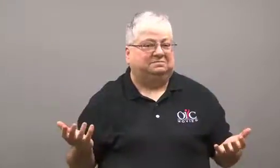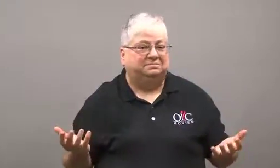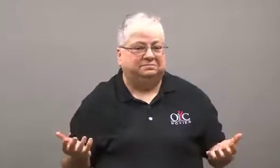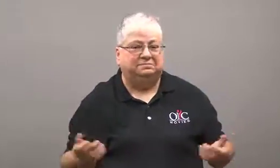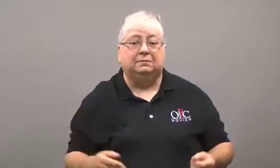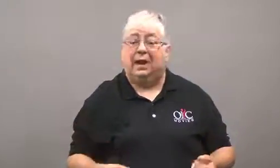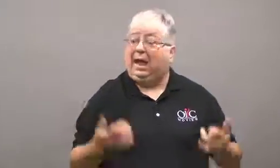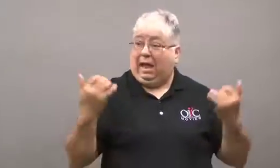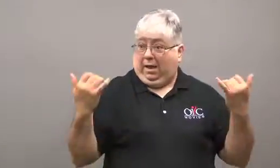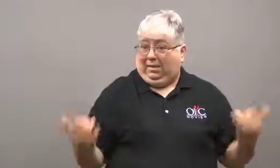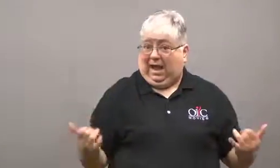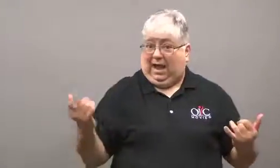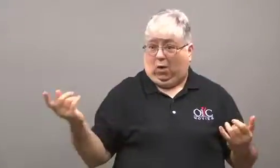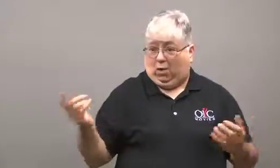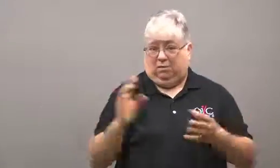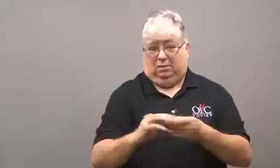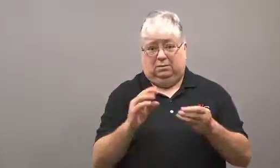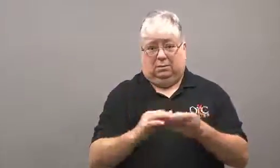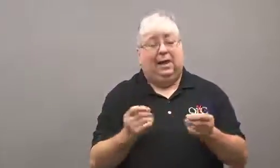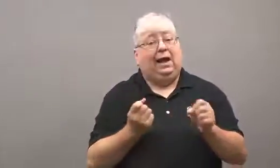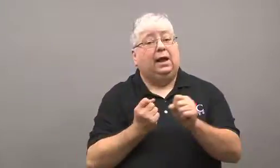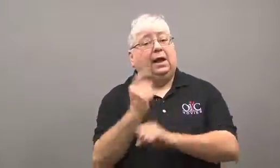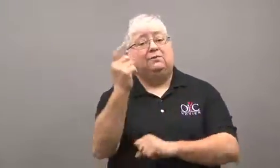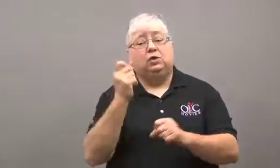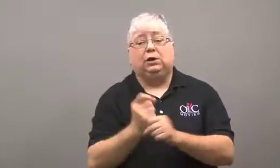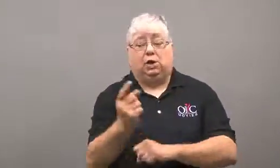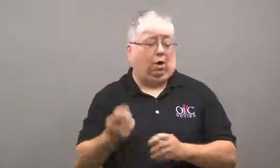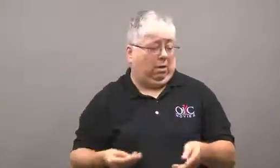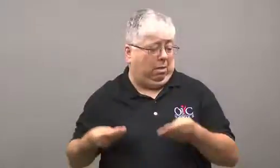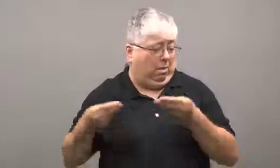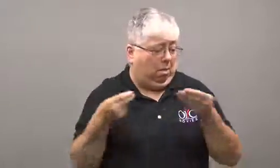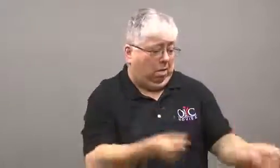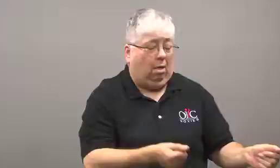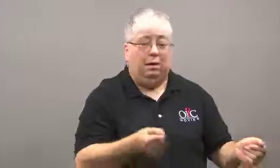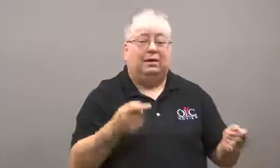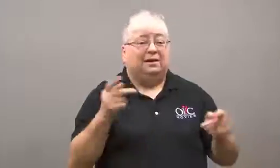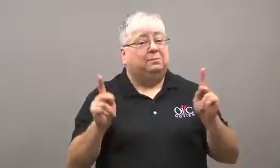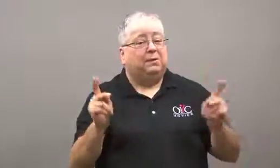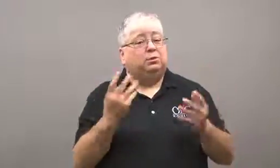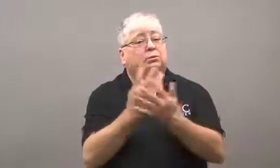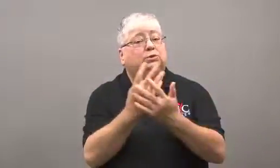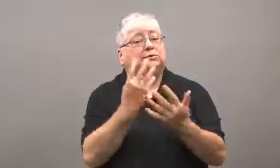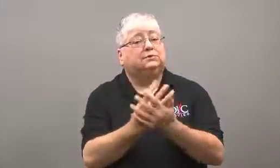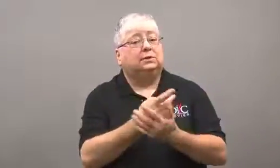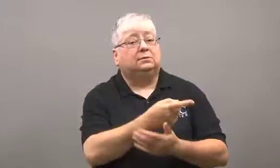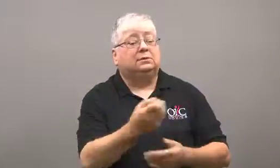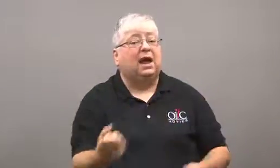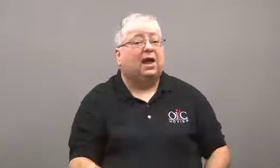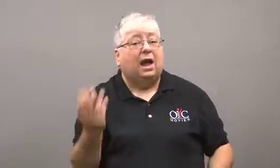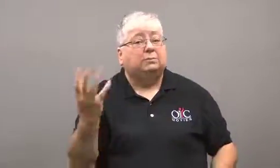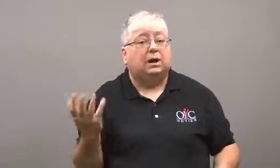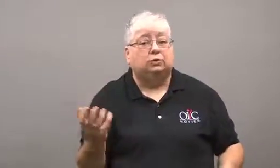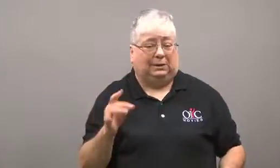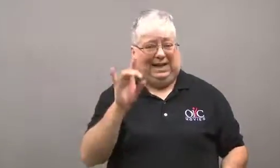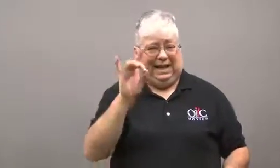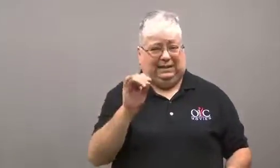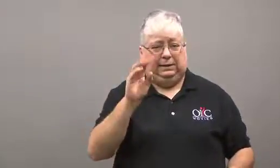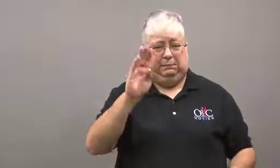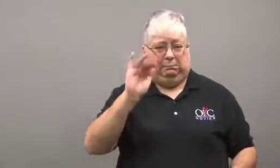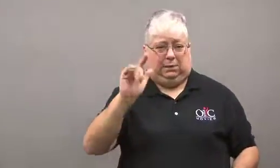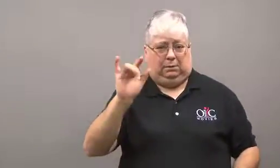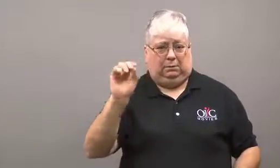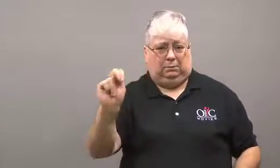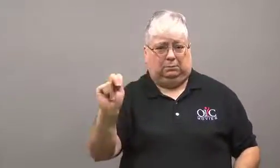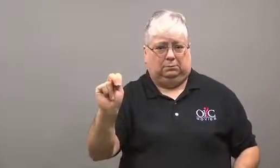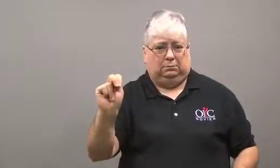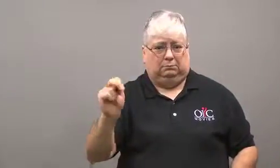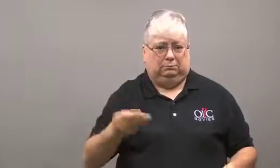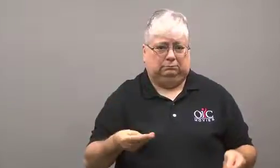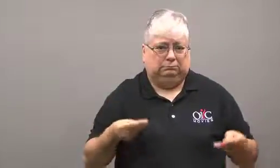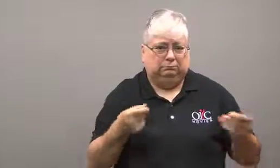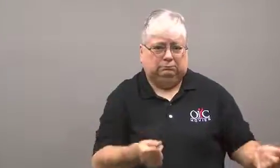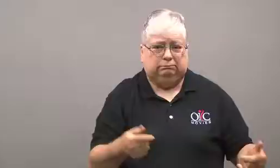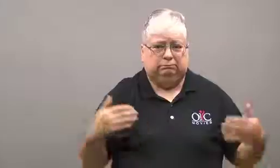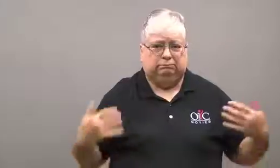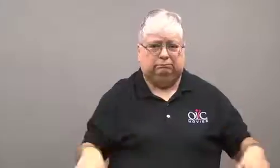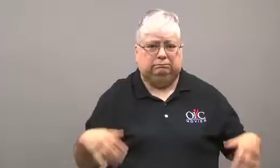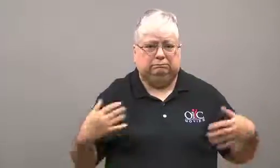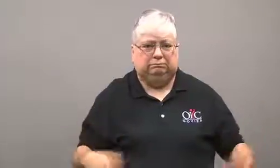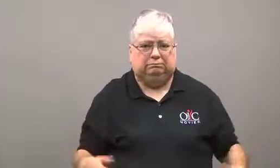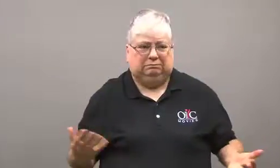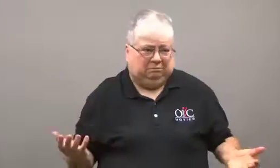The total cost per year of incarcerating all these people is currently $80 billion.